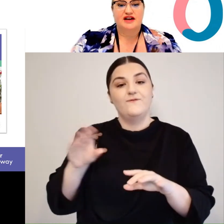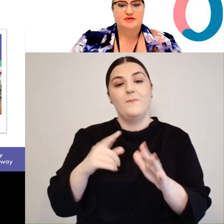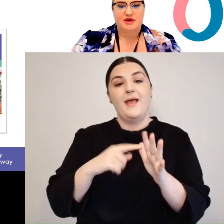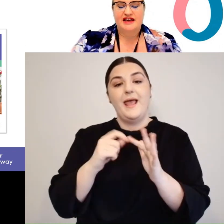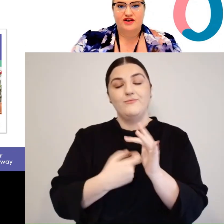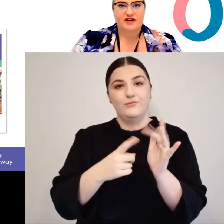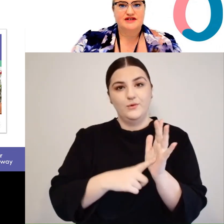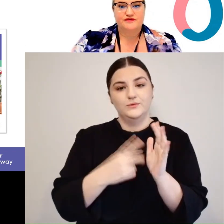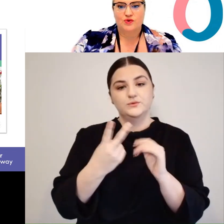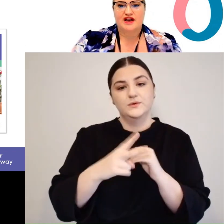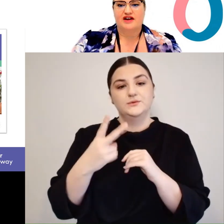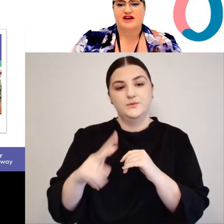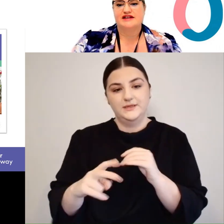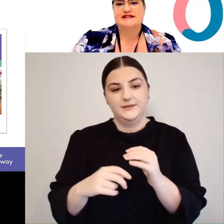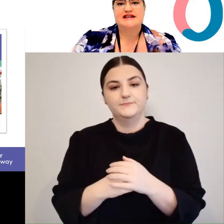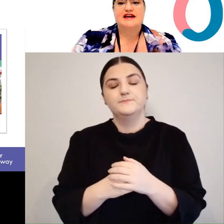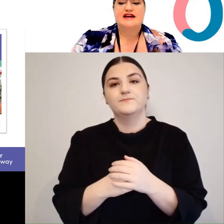Designed by carers for carers,